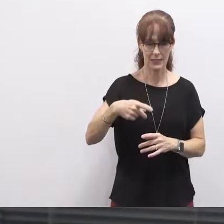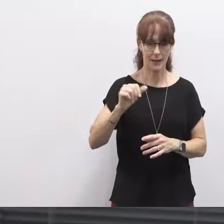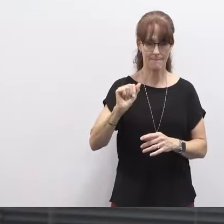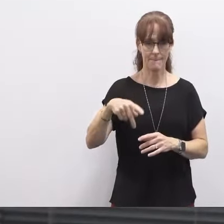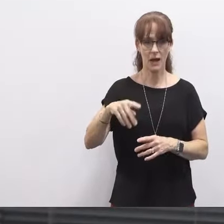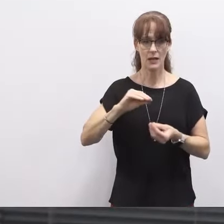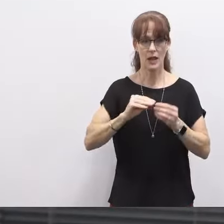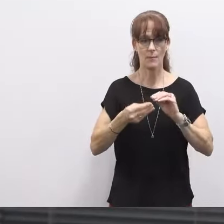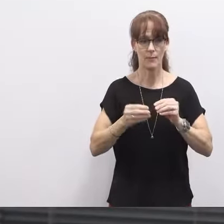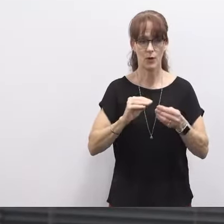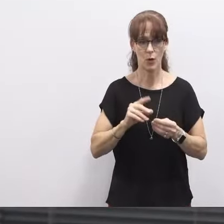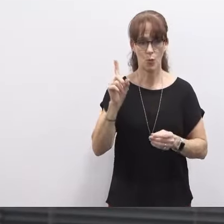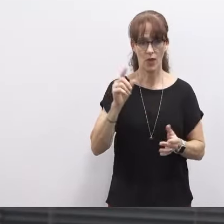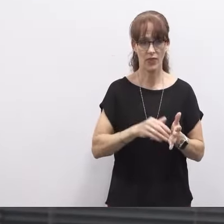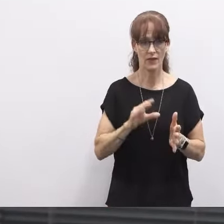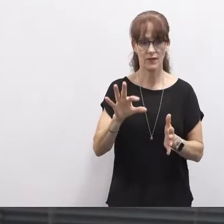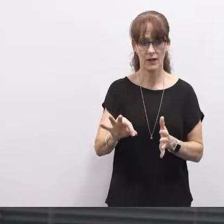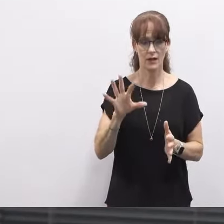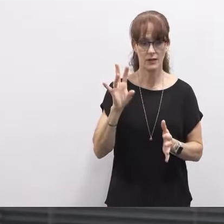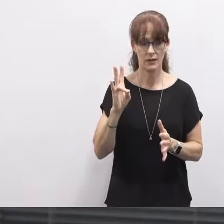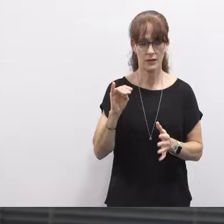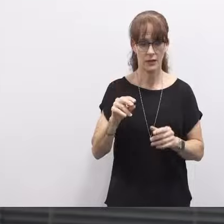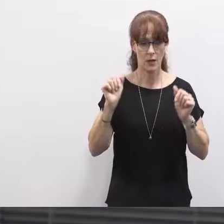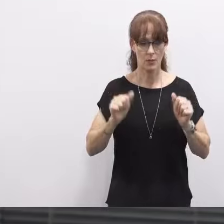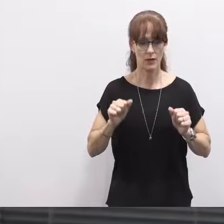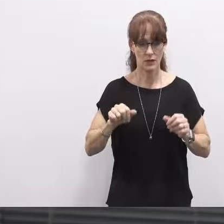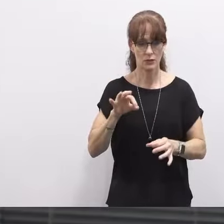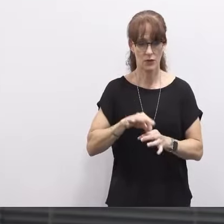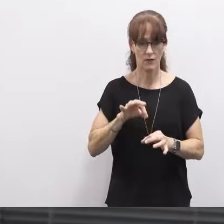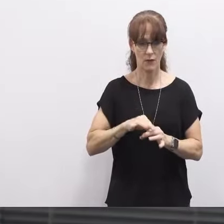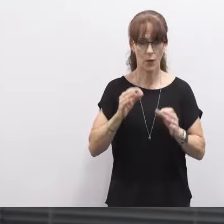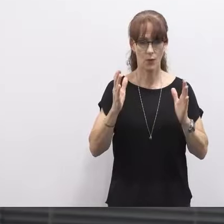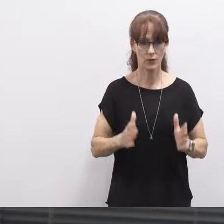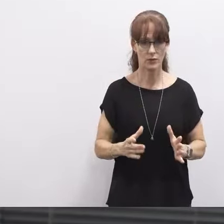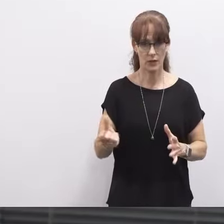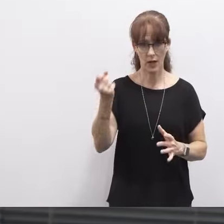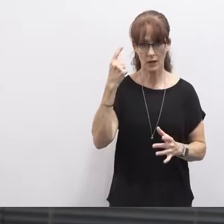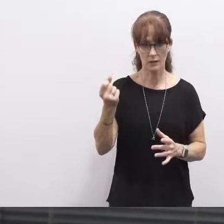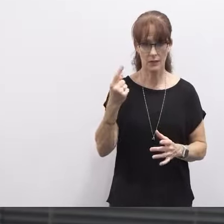it would actually be 1,970 potential voters. I understand you were under the gun in terms of time,